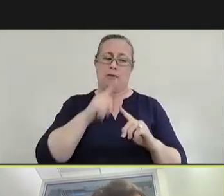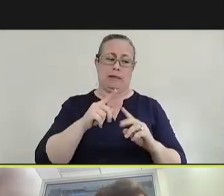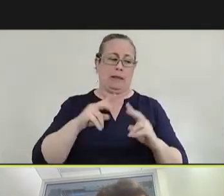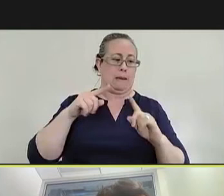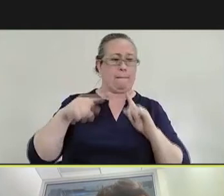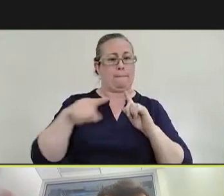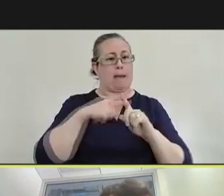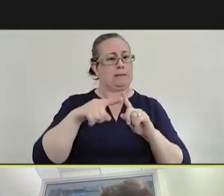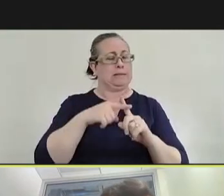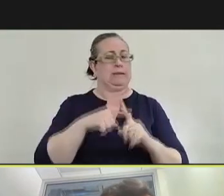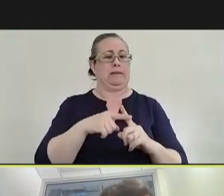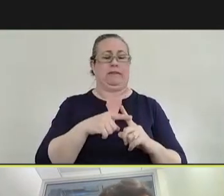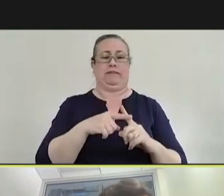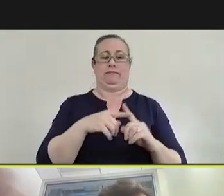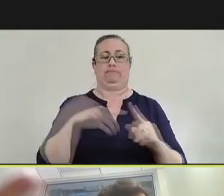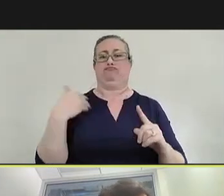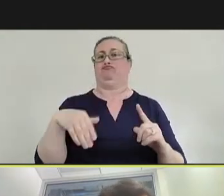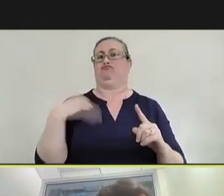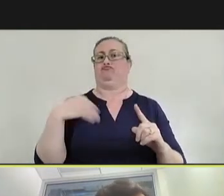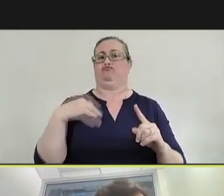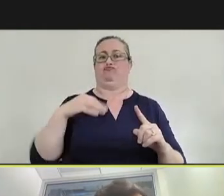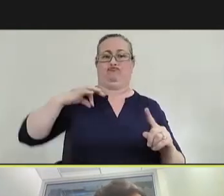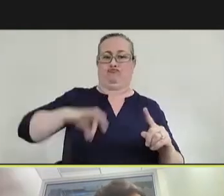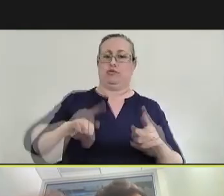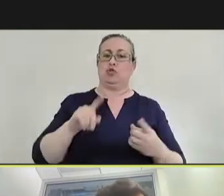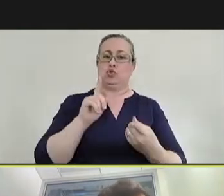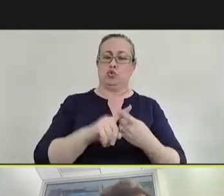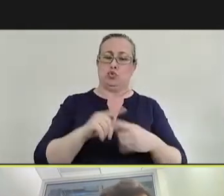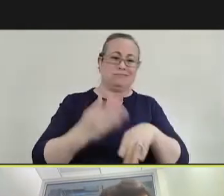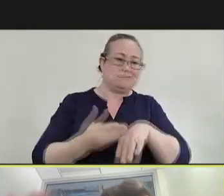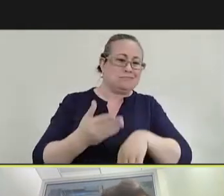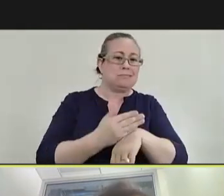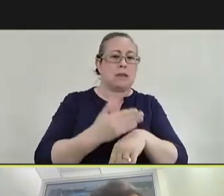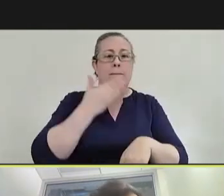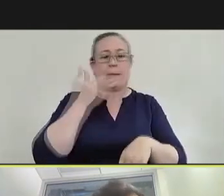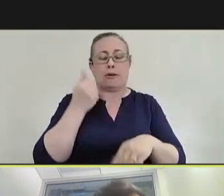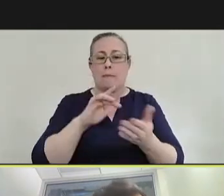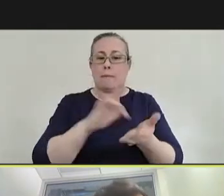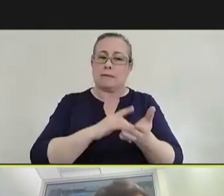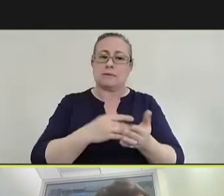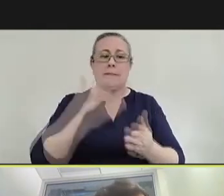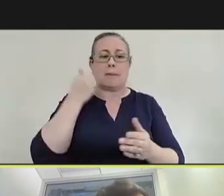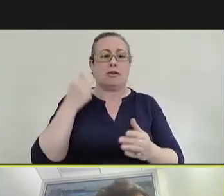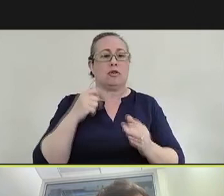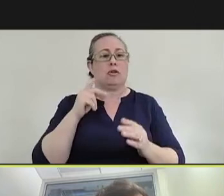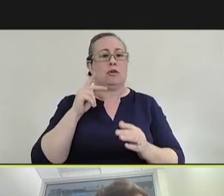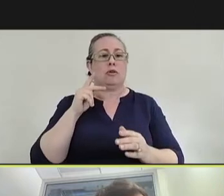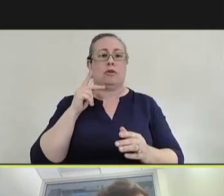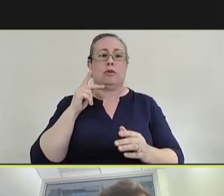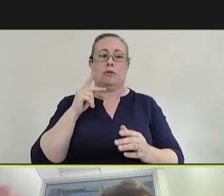better medicines, right, and vaccines. And there's a bunch of work coming out of the Baker Lab that